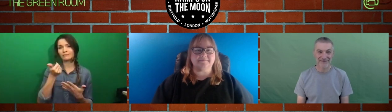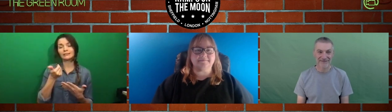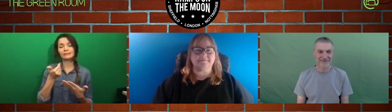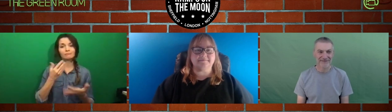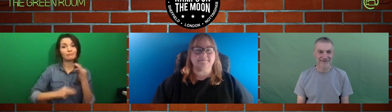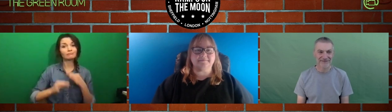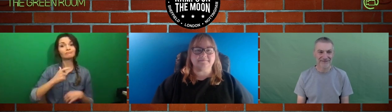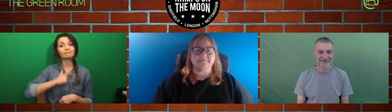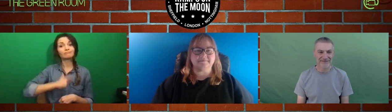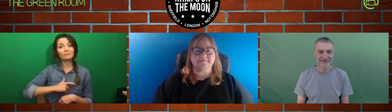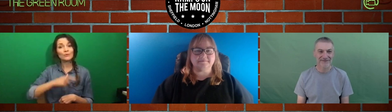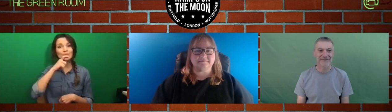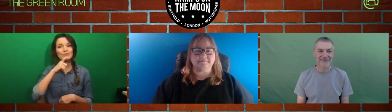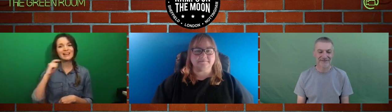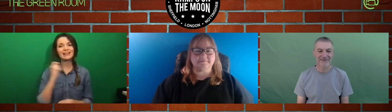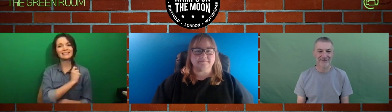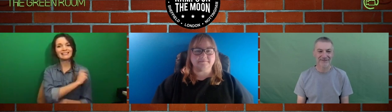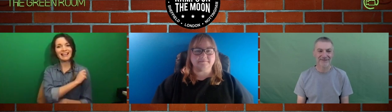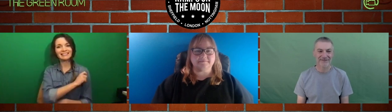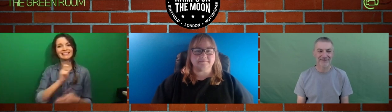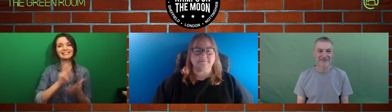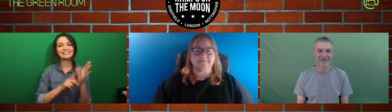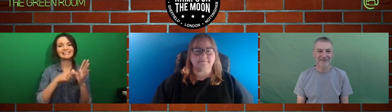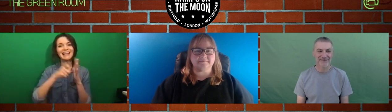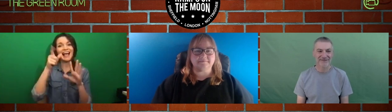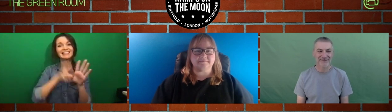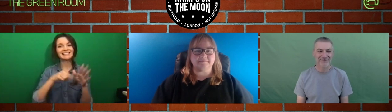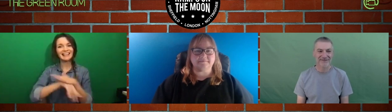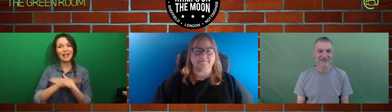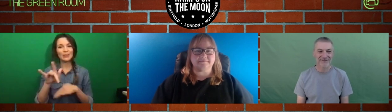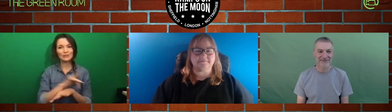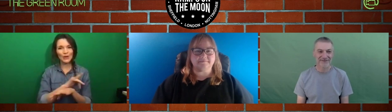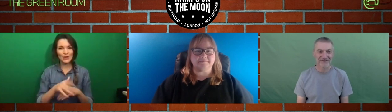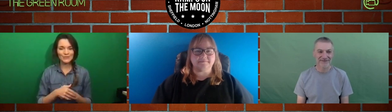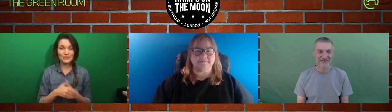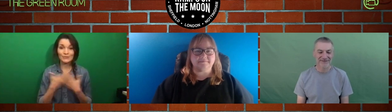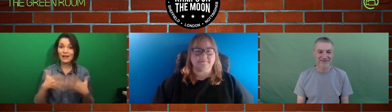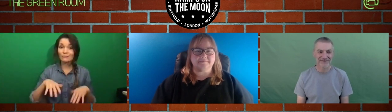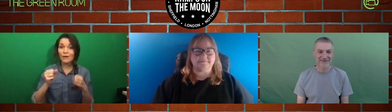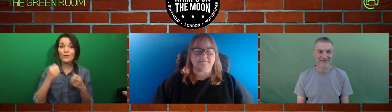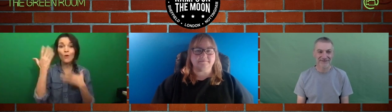with some audio descriptions of ourselves and then we'll get going.